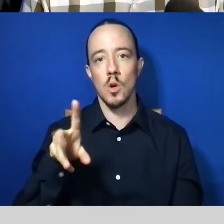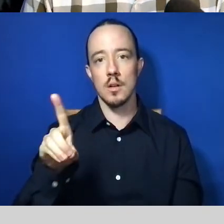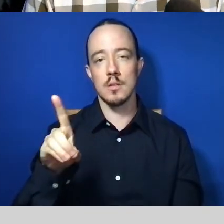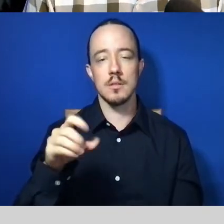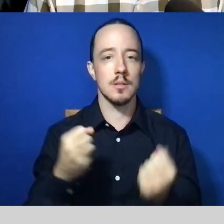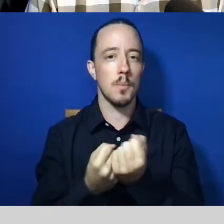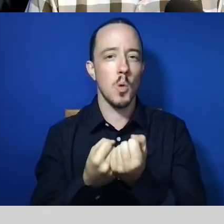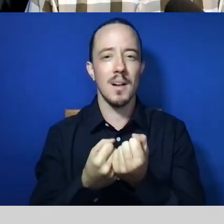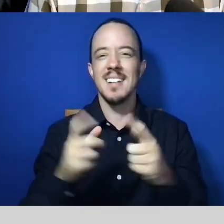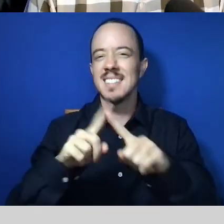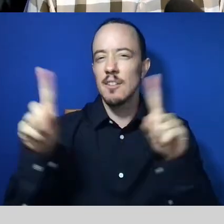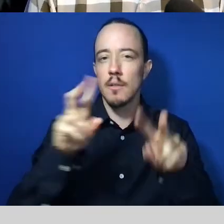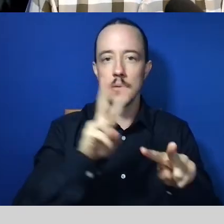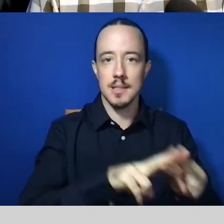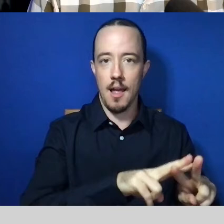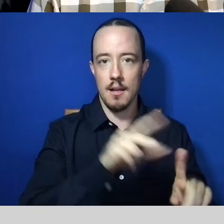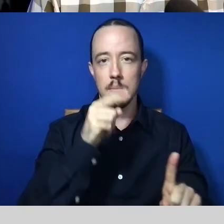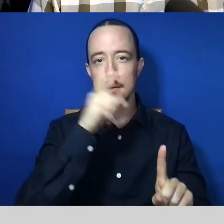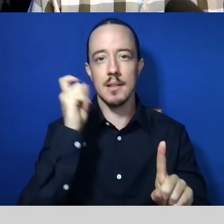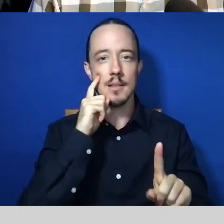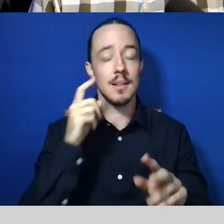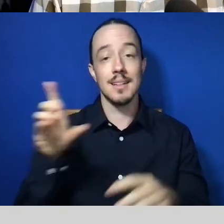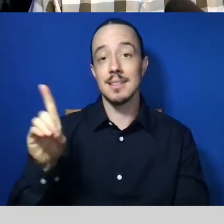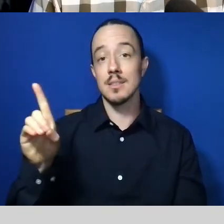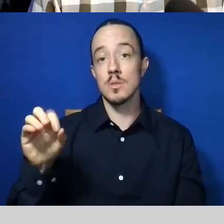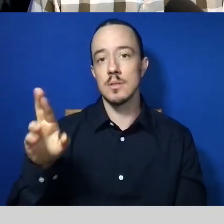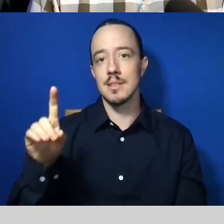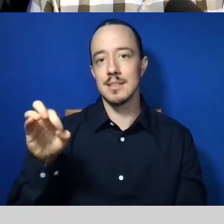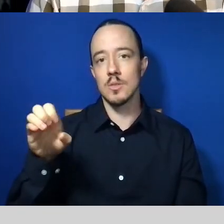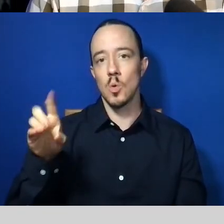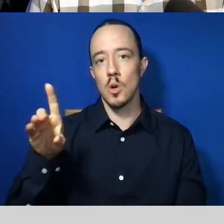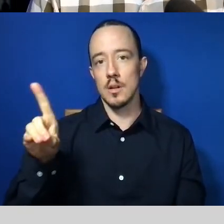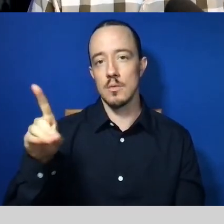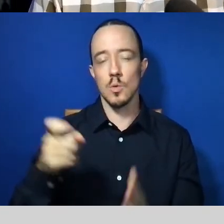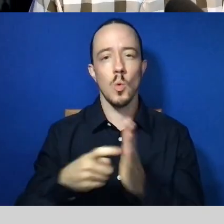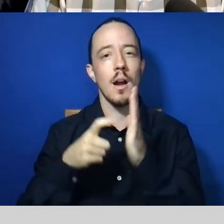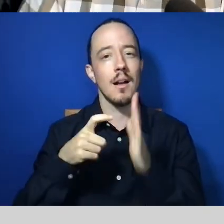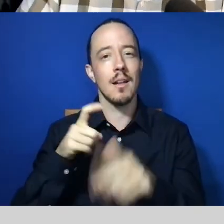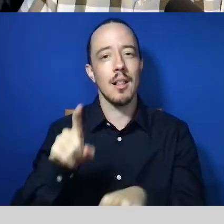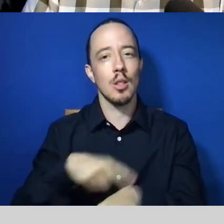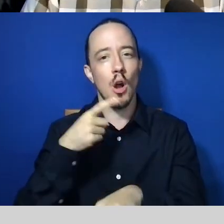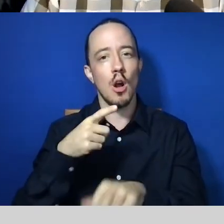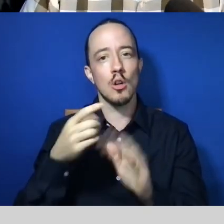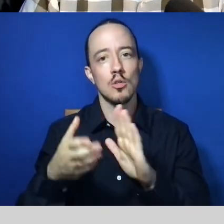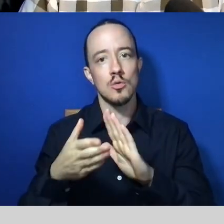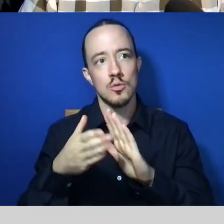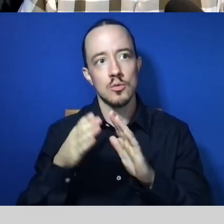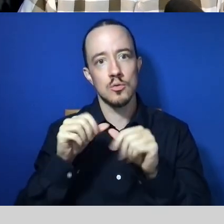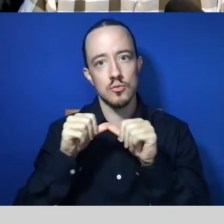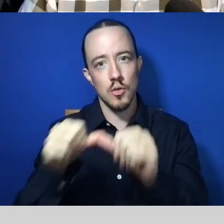because Discord required a long-running WebSocket connection coming from Django.